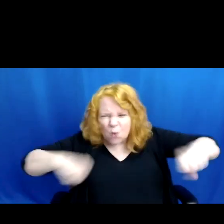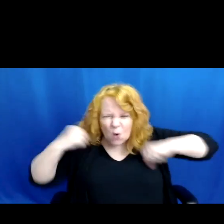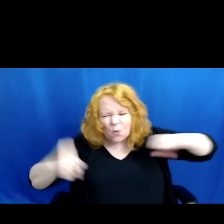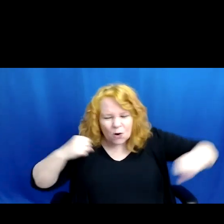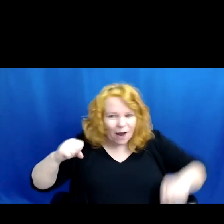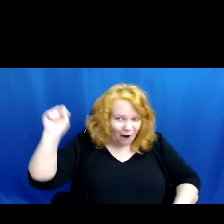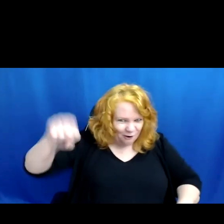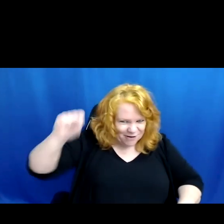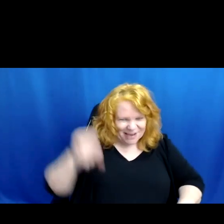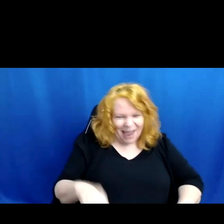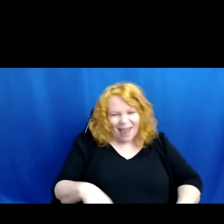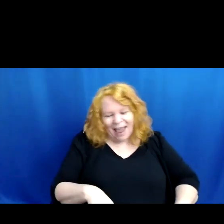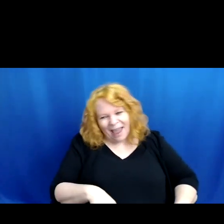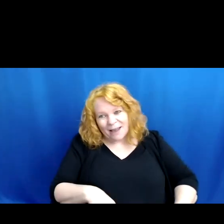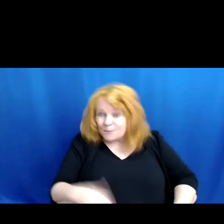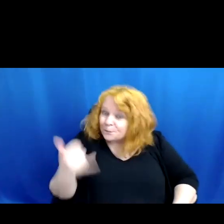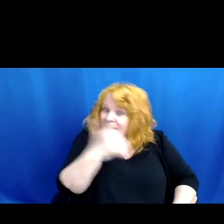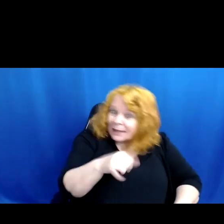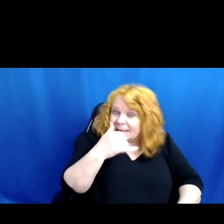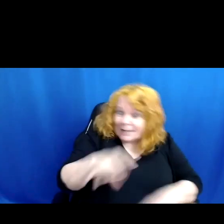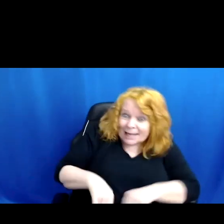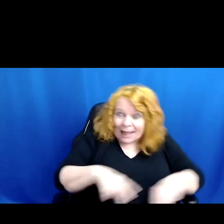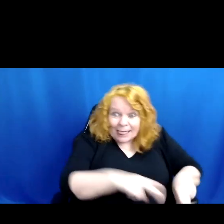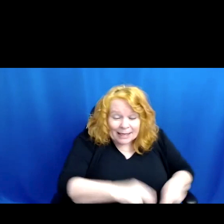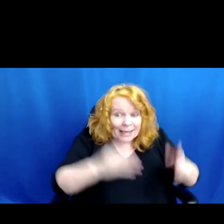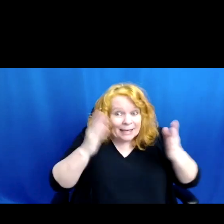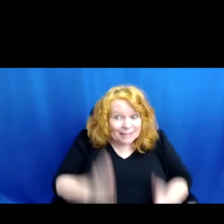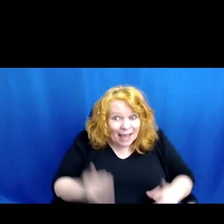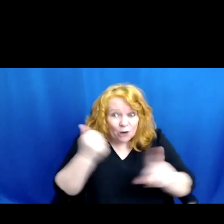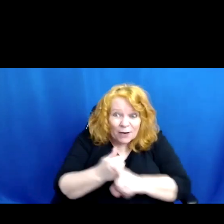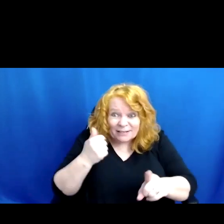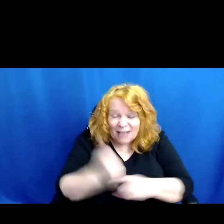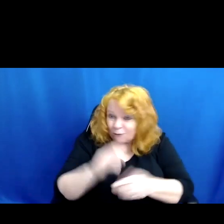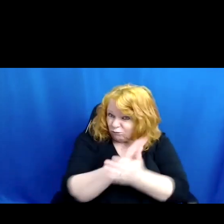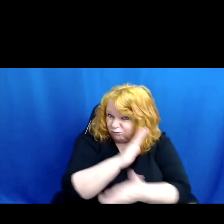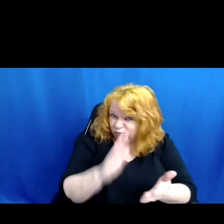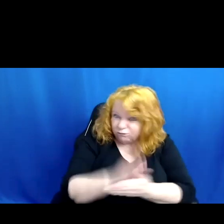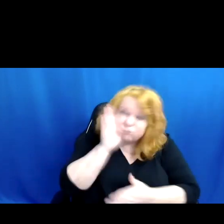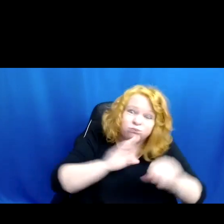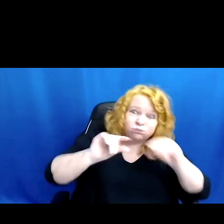Silly Sailor Sid in his cardboard boat Ahoy me hearties